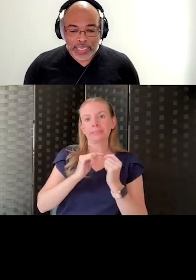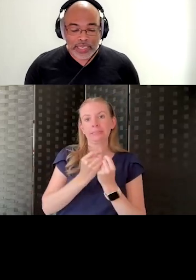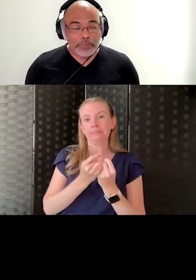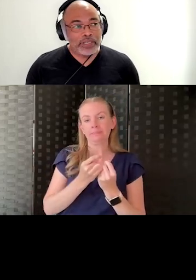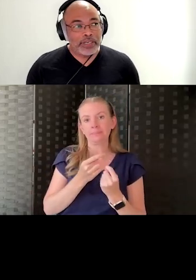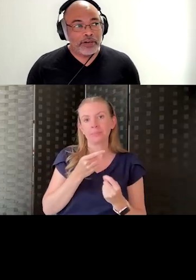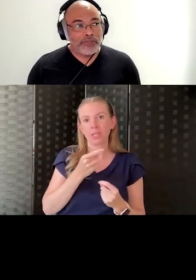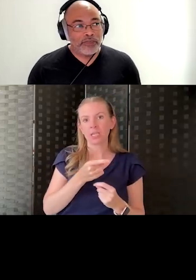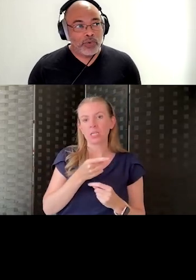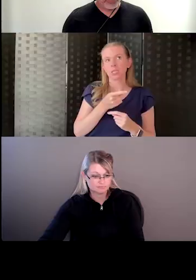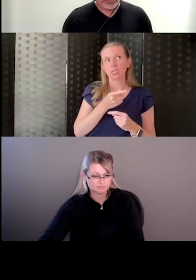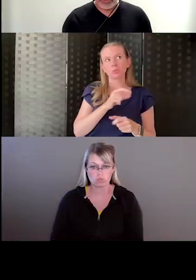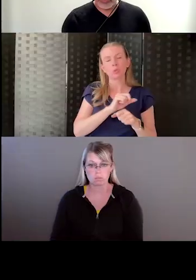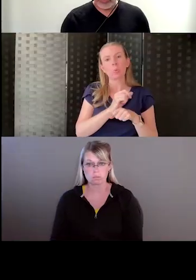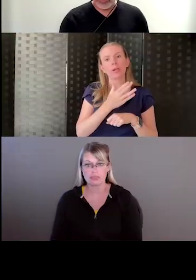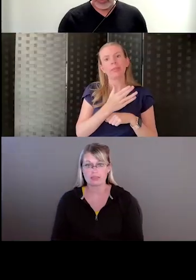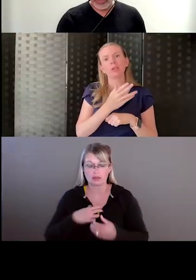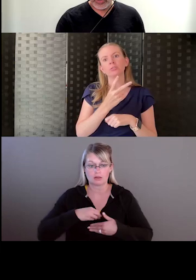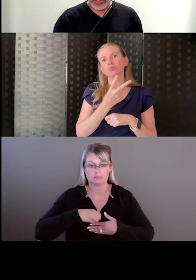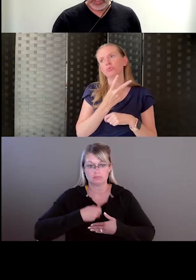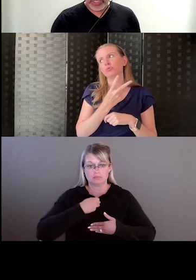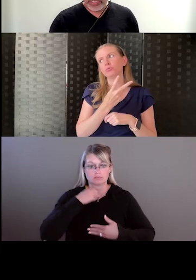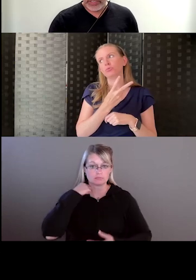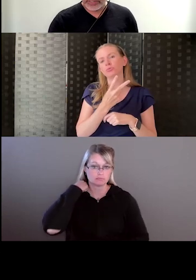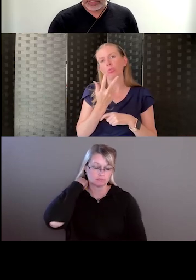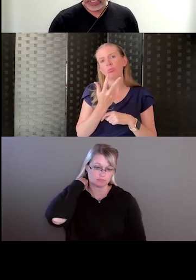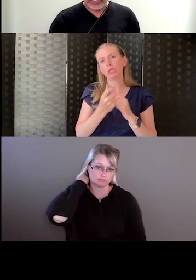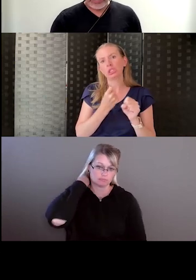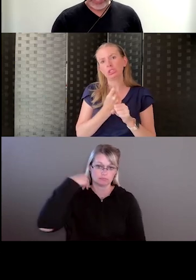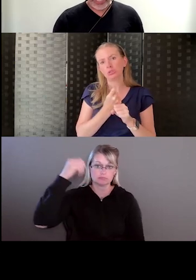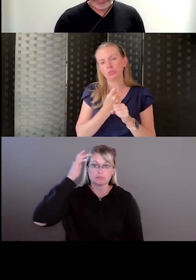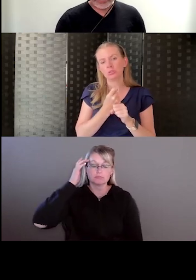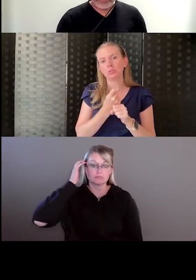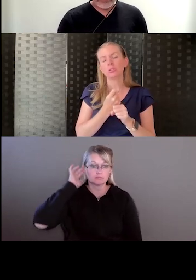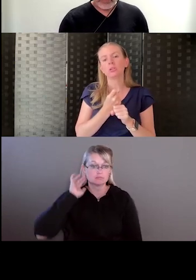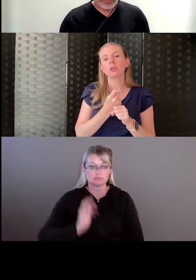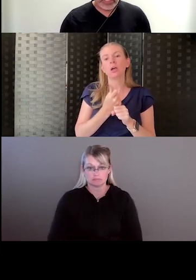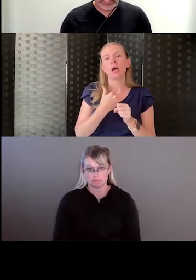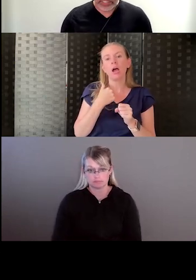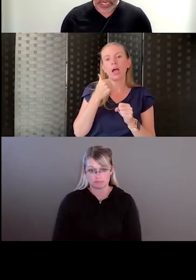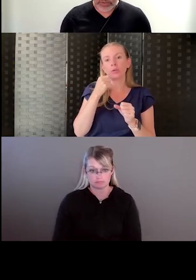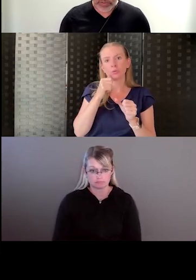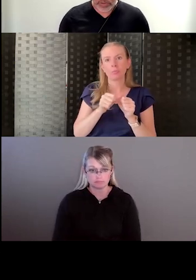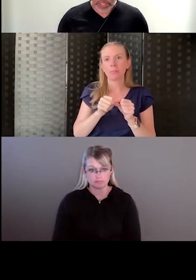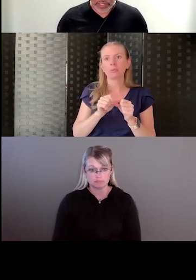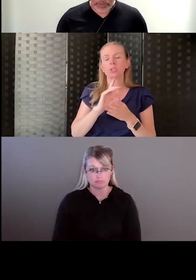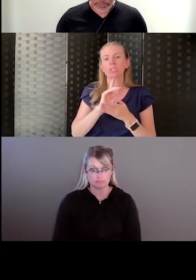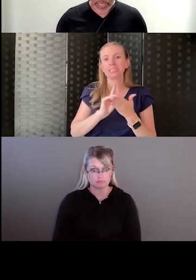he had been there for two or three years and I remember doing the design review with him